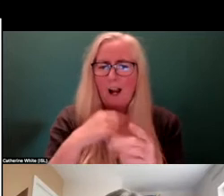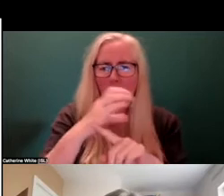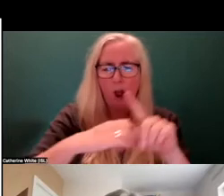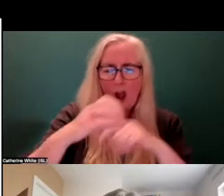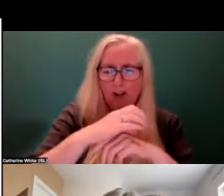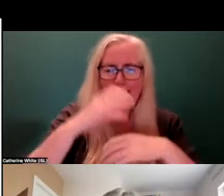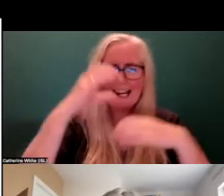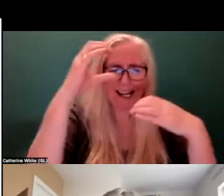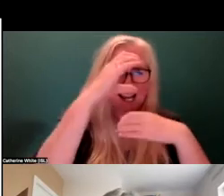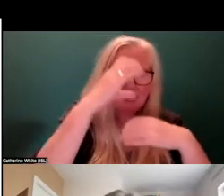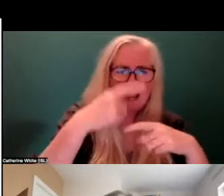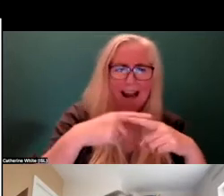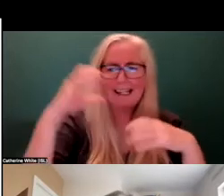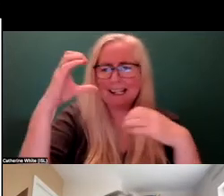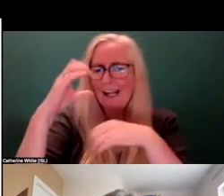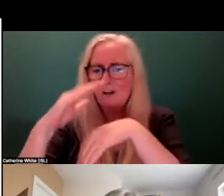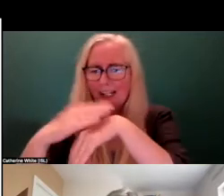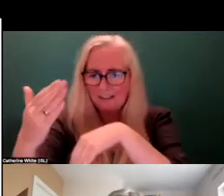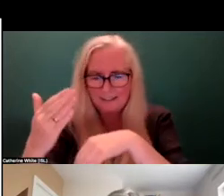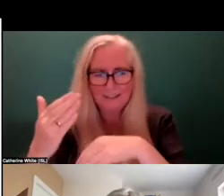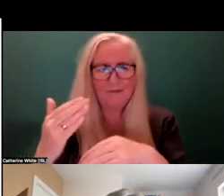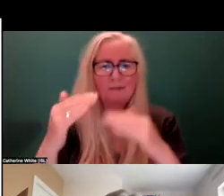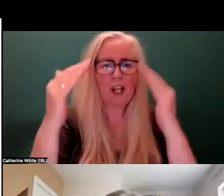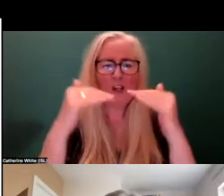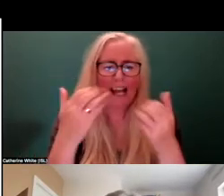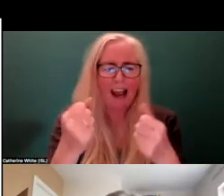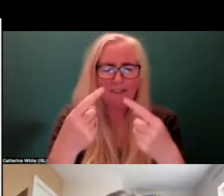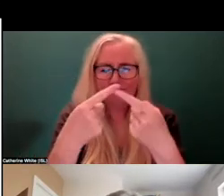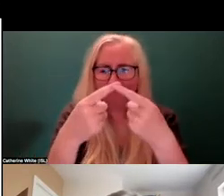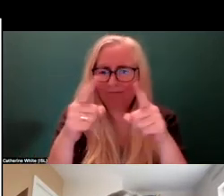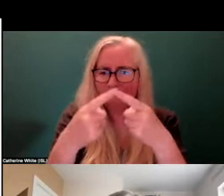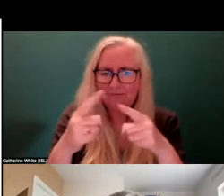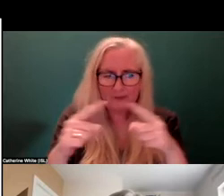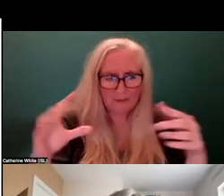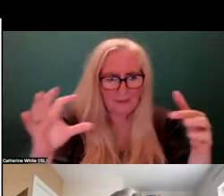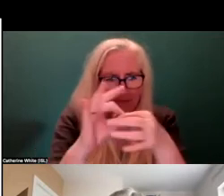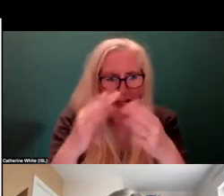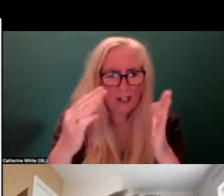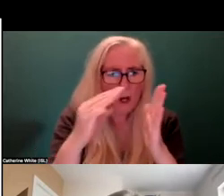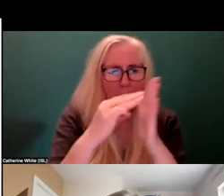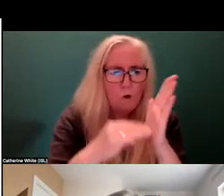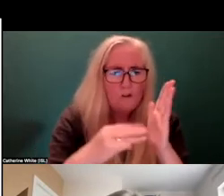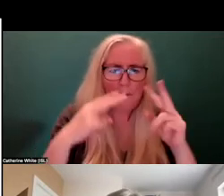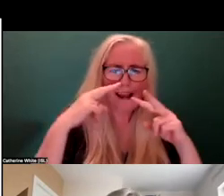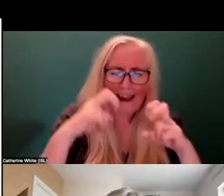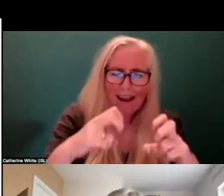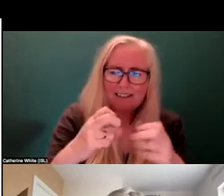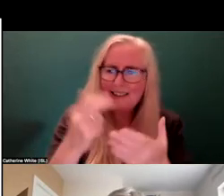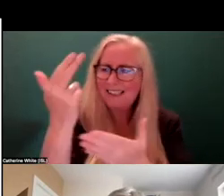by our culture of care and caring. And I suppose finally, that of common presence or our programming, analysis